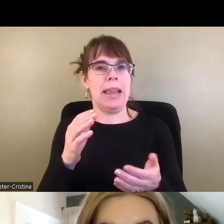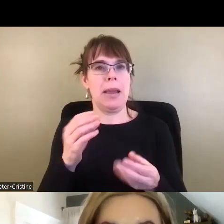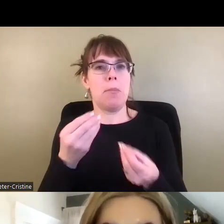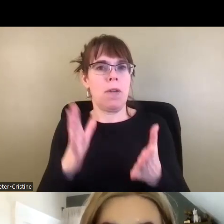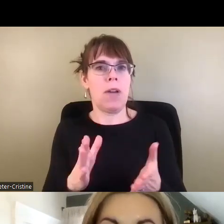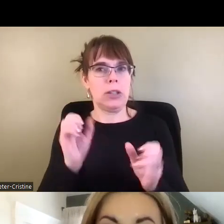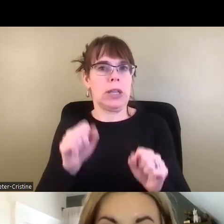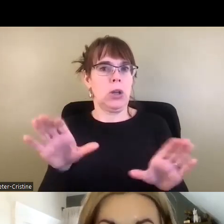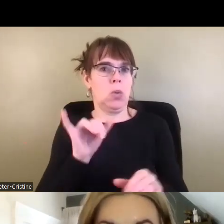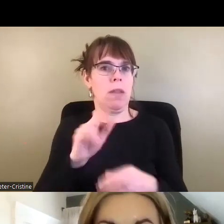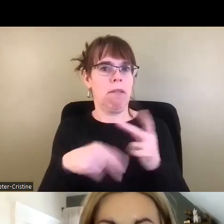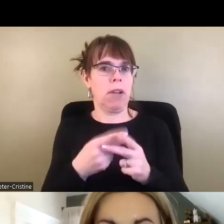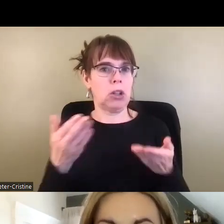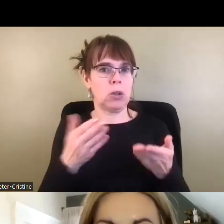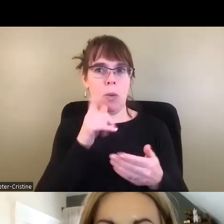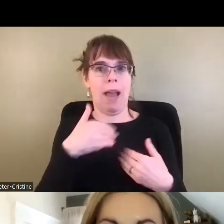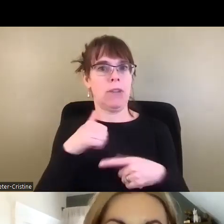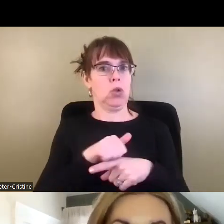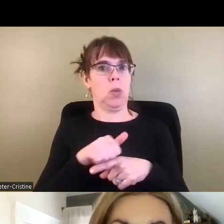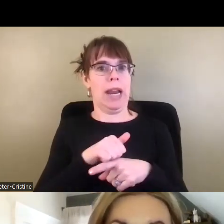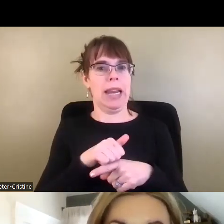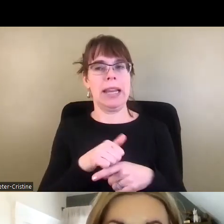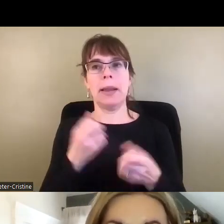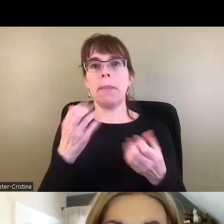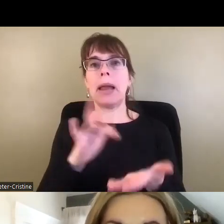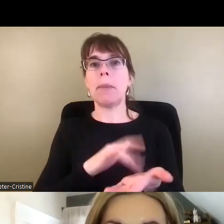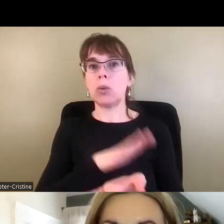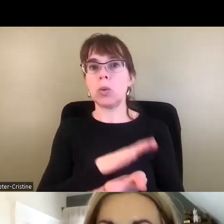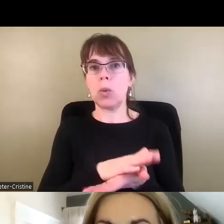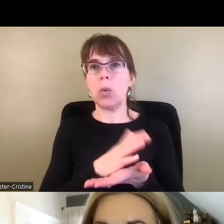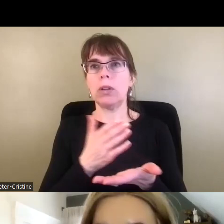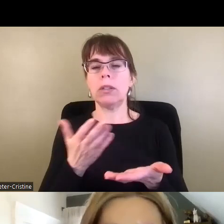provide the service, that are trained in it. A lot of medical schools offer abortion